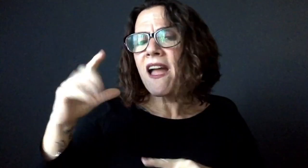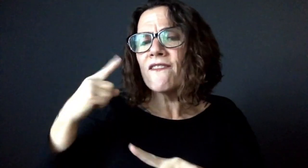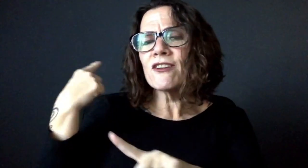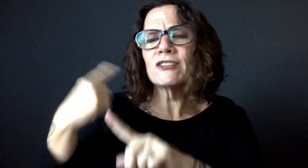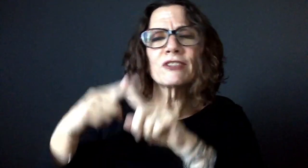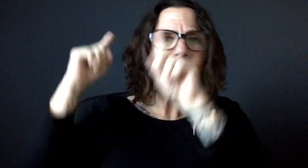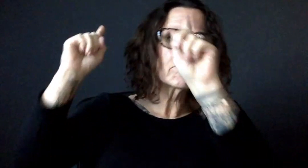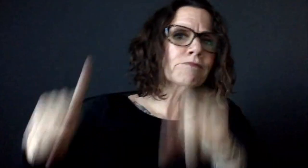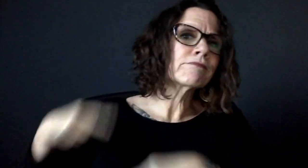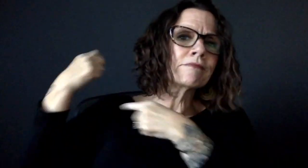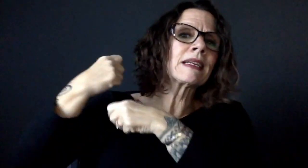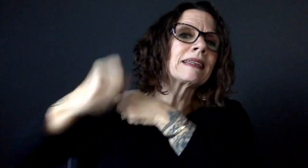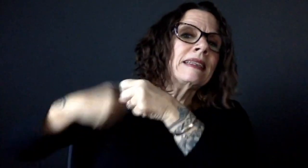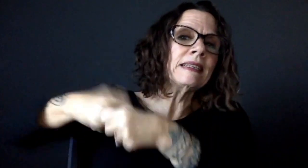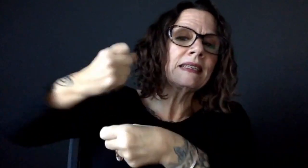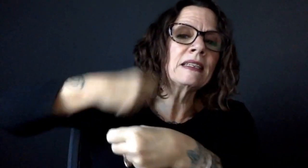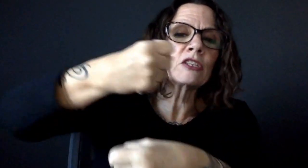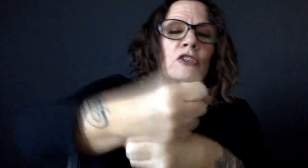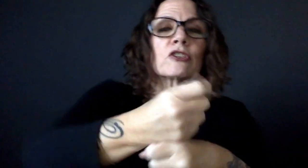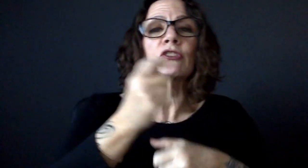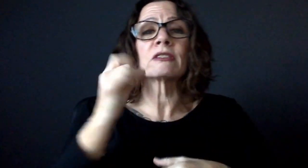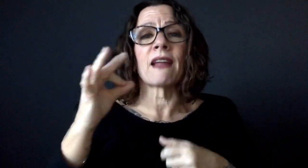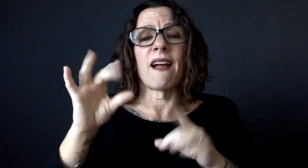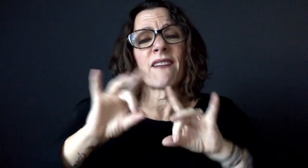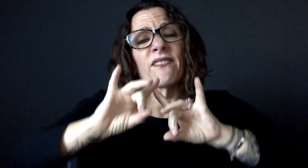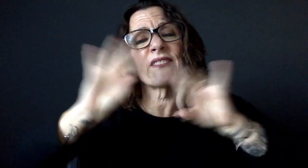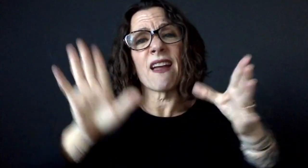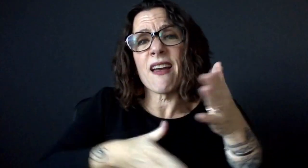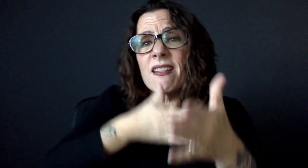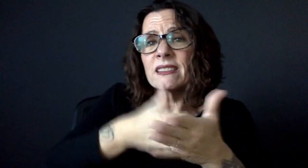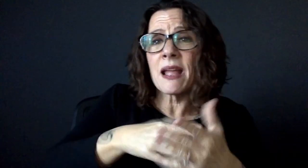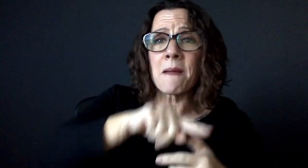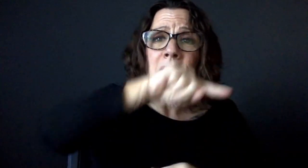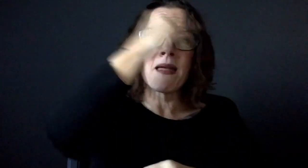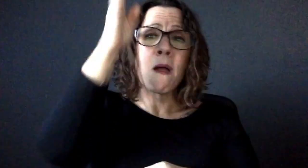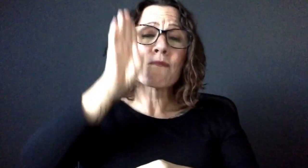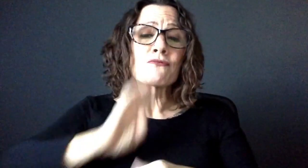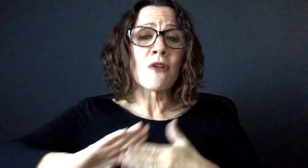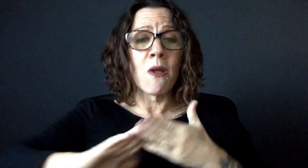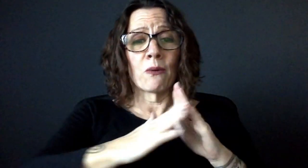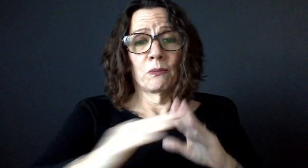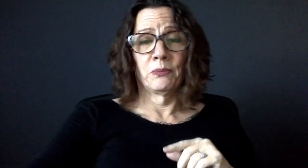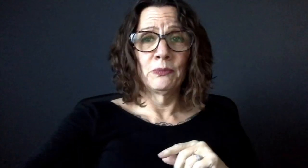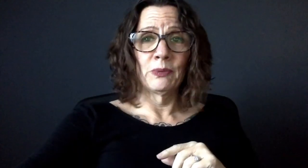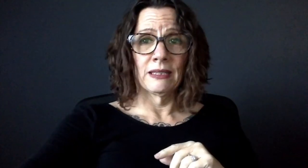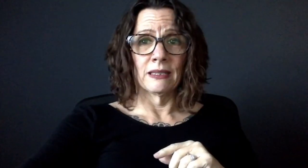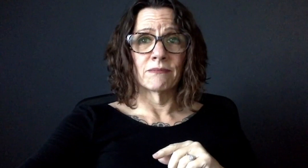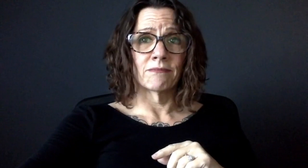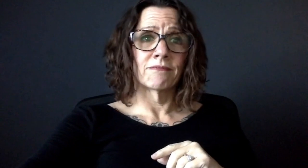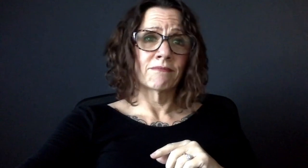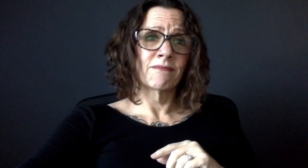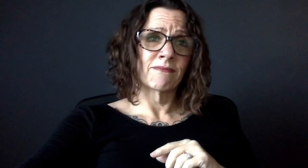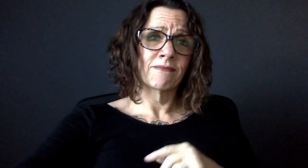500+ years of violence against black and brown communities